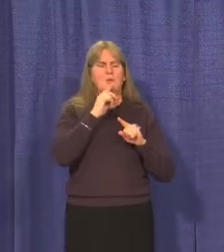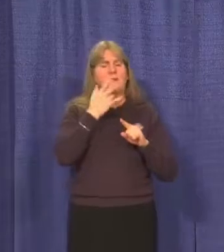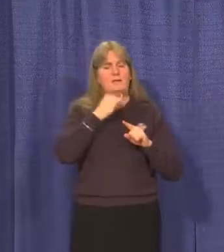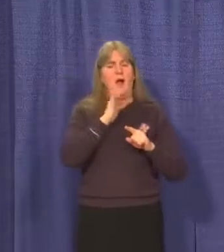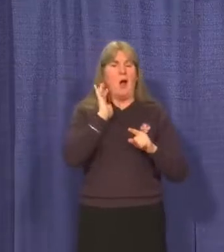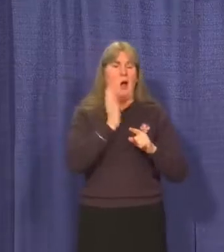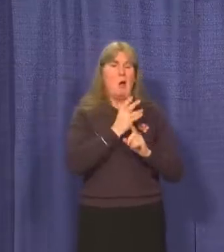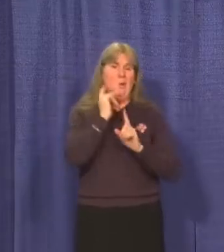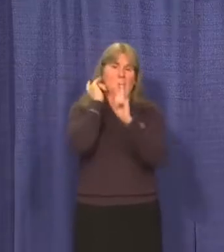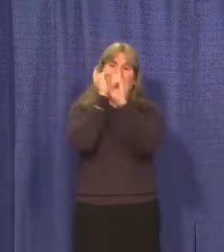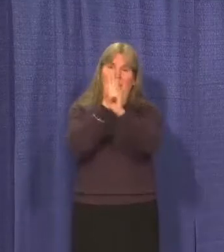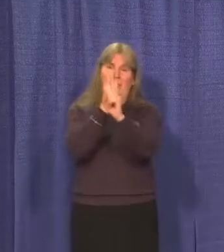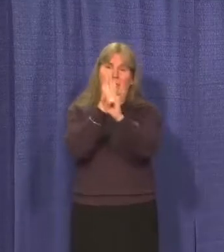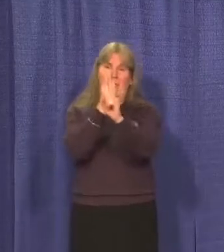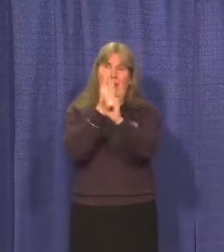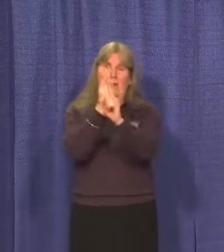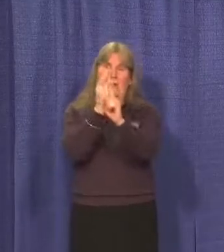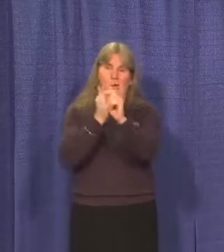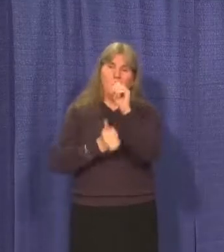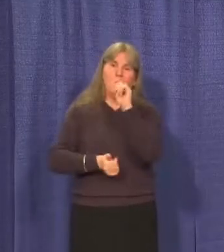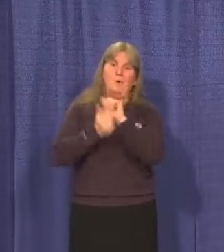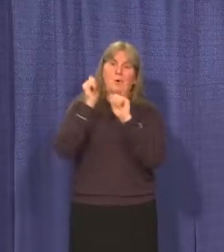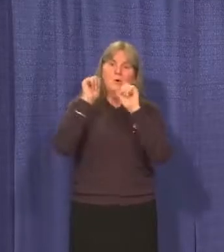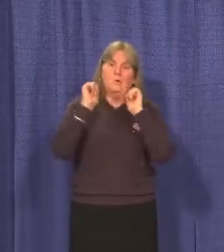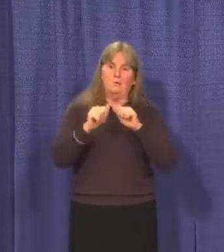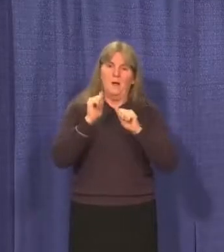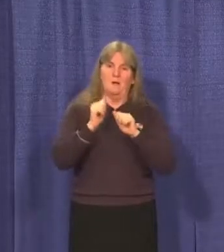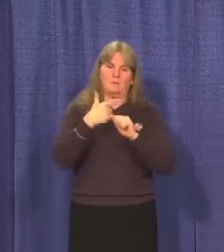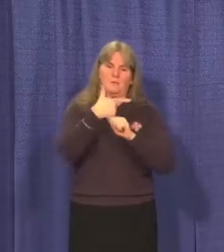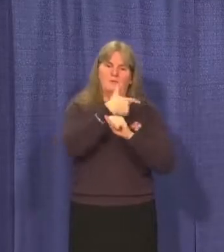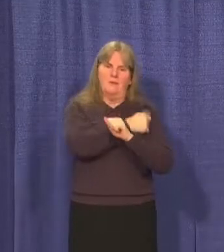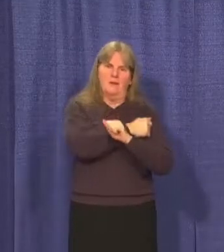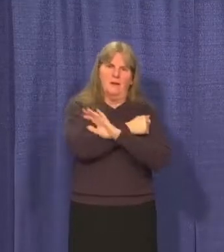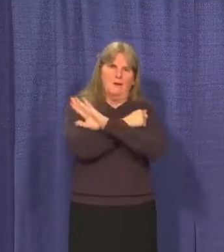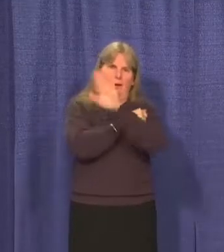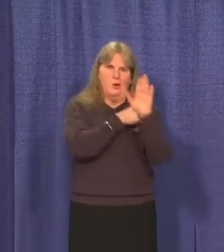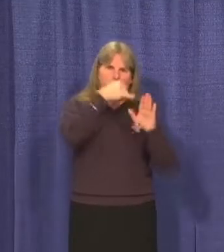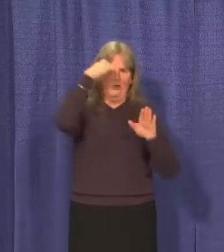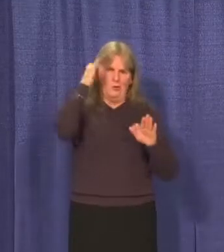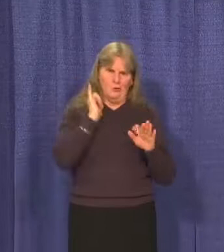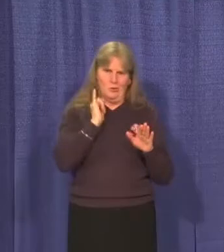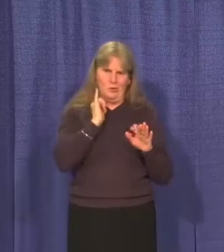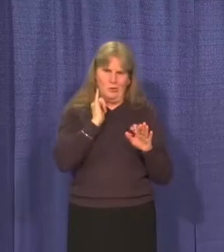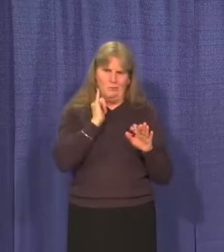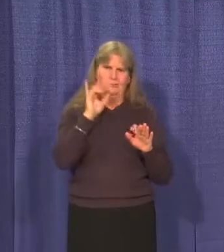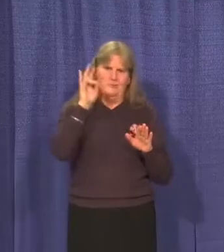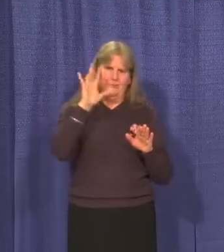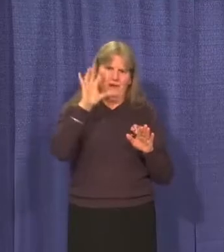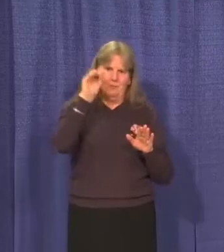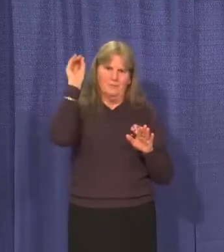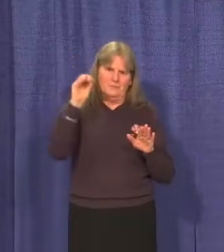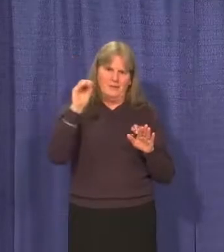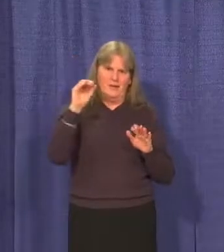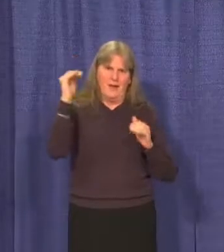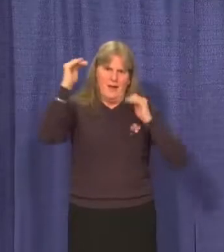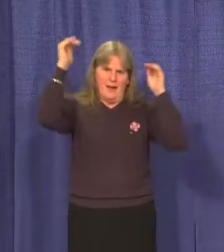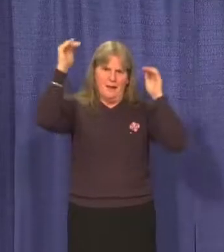At the same time we are trying to get our whole population vaccinated in as quickly a time as we can manage with a goal of 75 percent of the adult